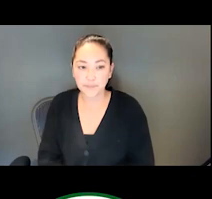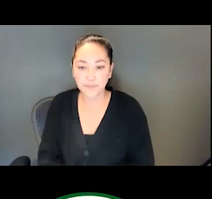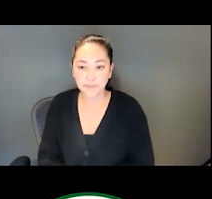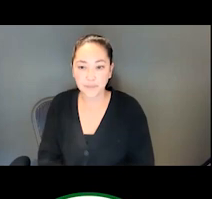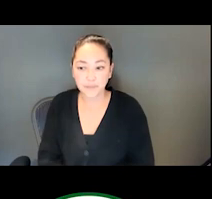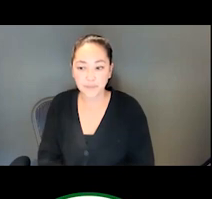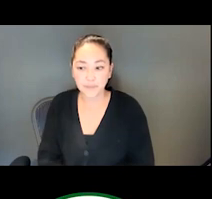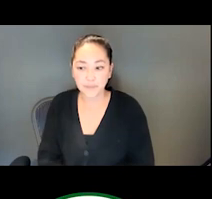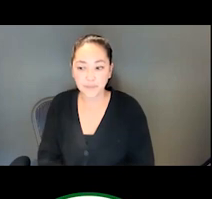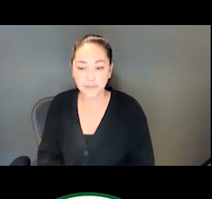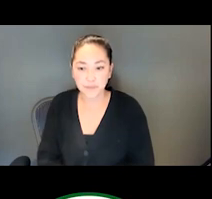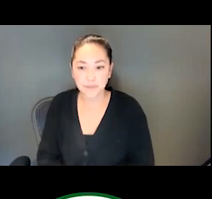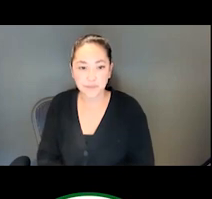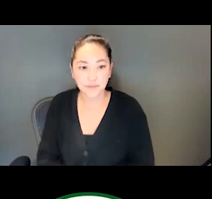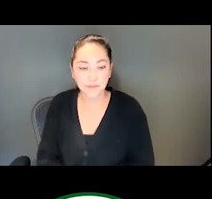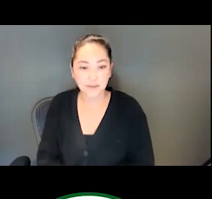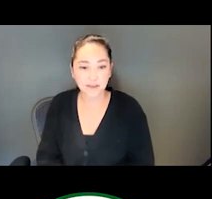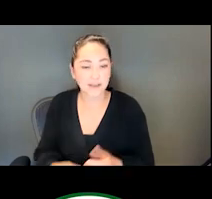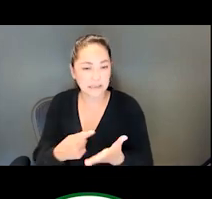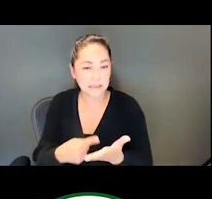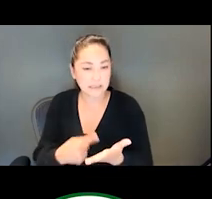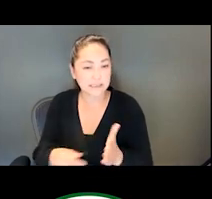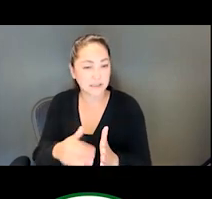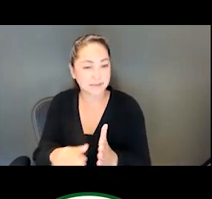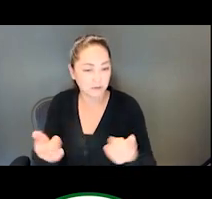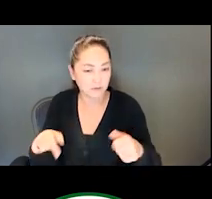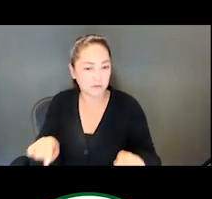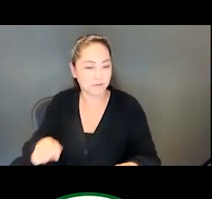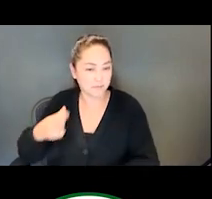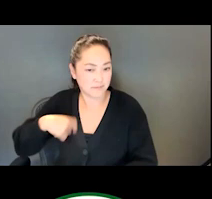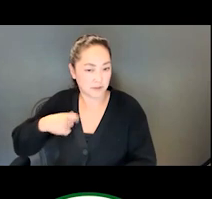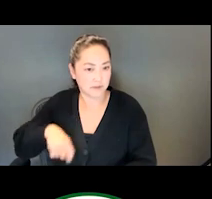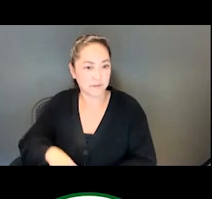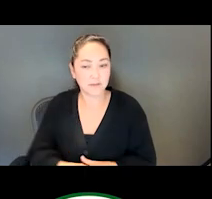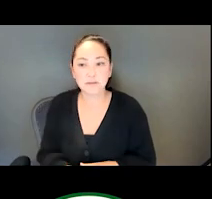In many of our national and provincial parks before we end today's chat. I really want